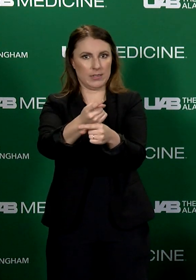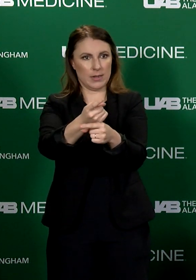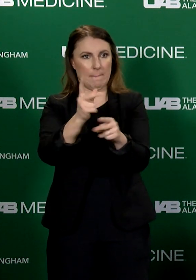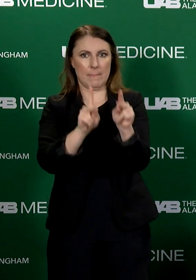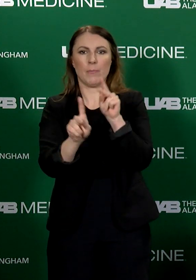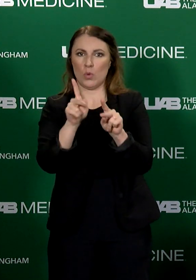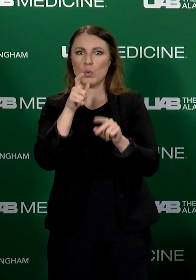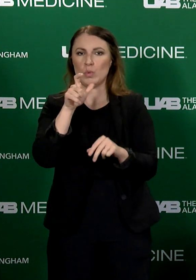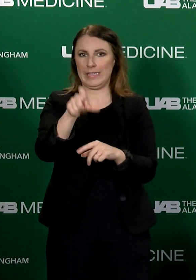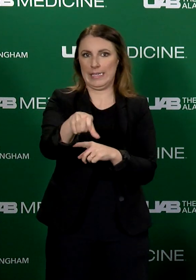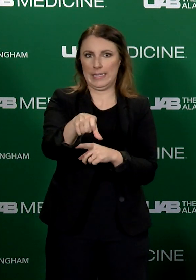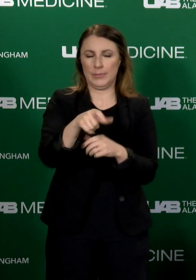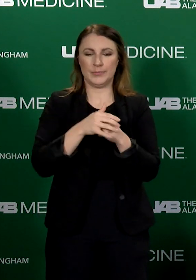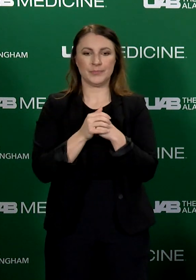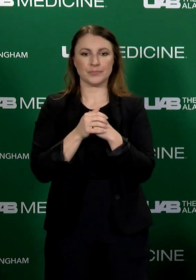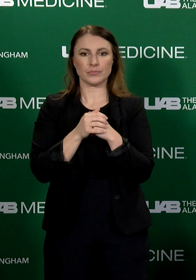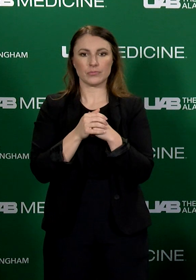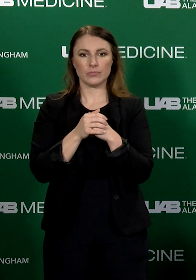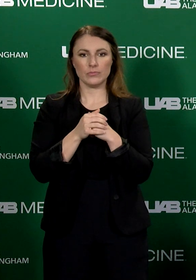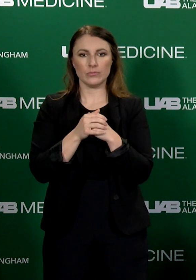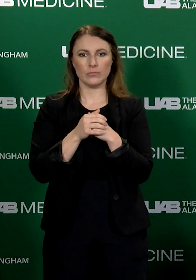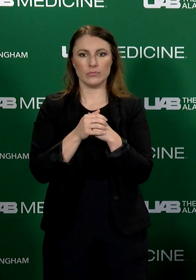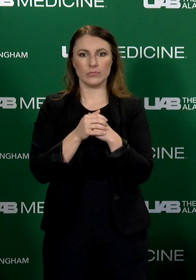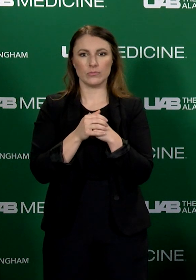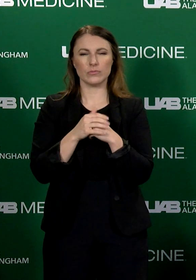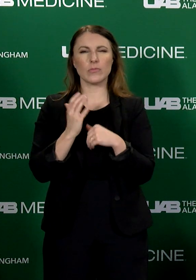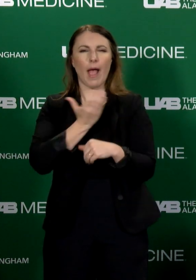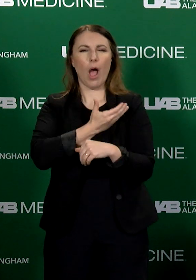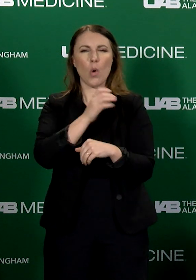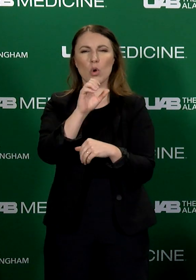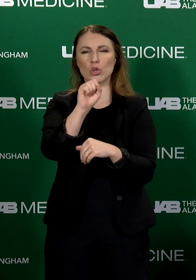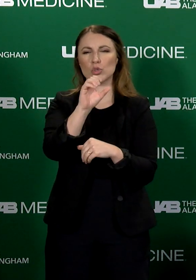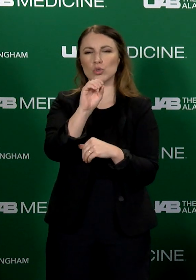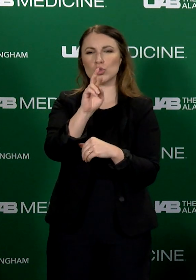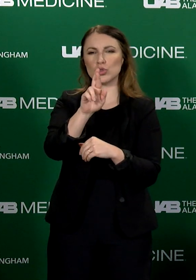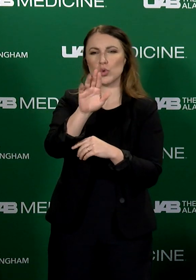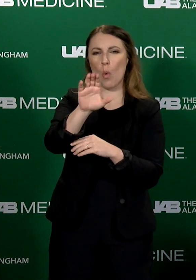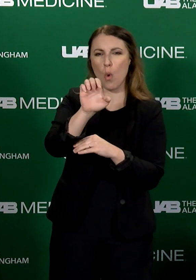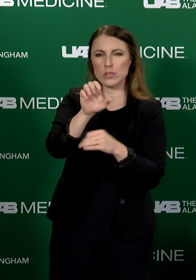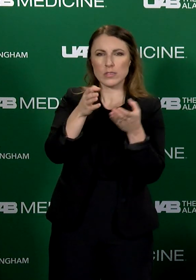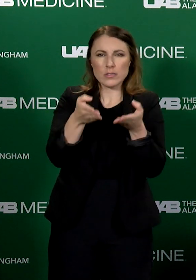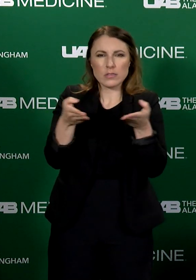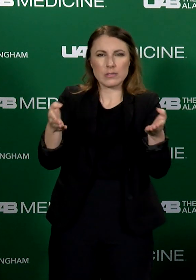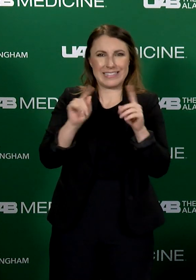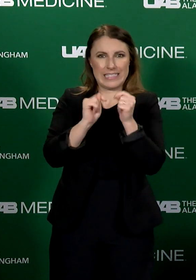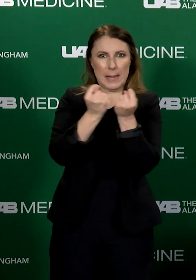also our sourcing team has been very fortunate and being on the front lines